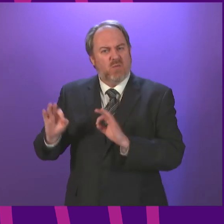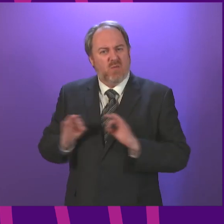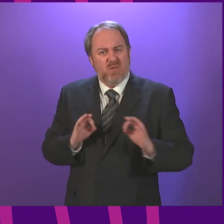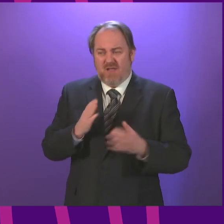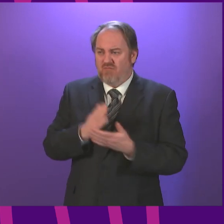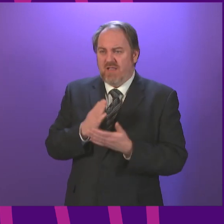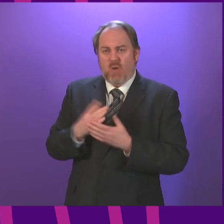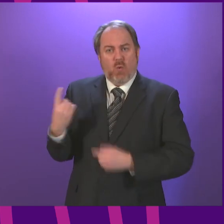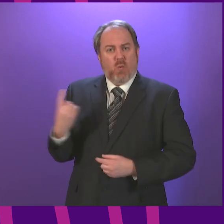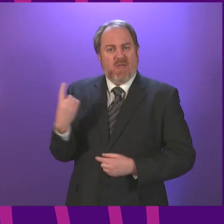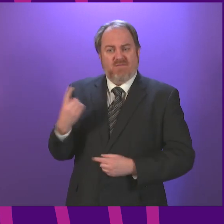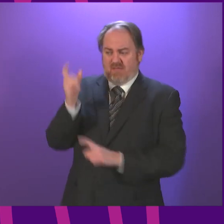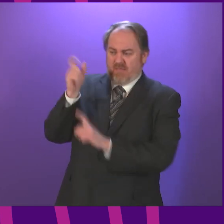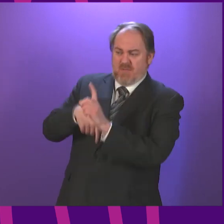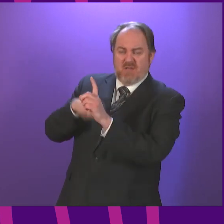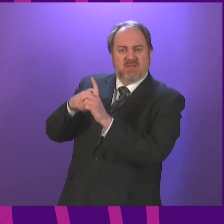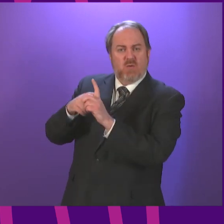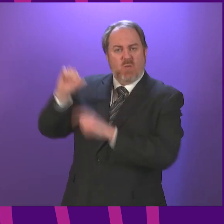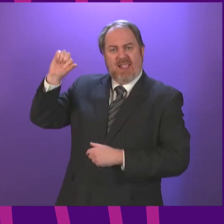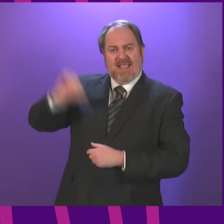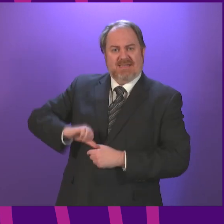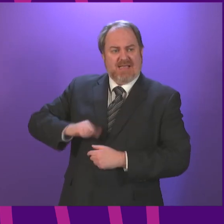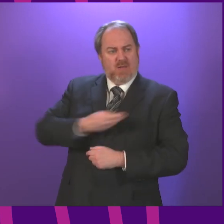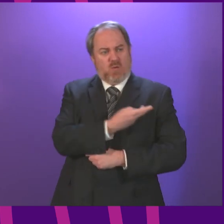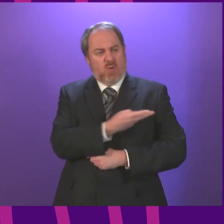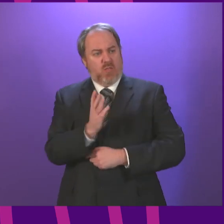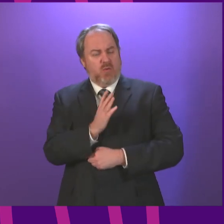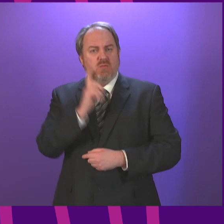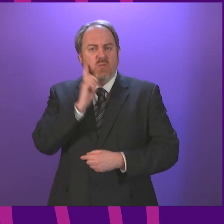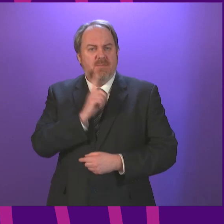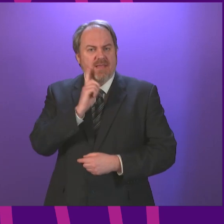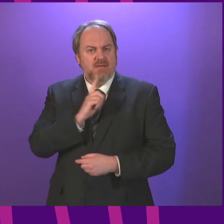has never been changed. The First Minister just mentioned, a second ago, that, six months